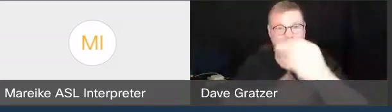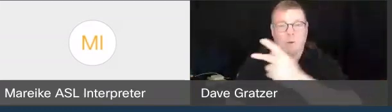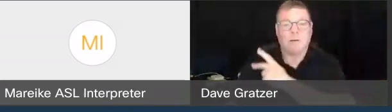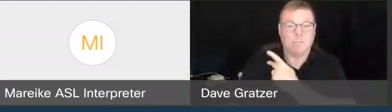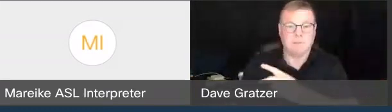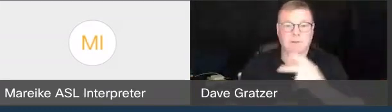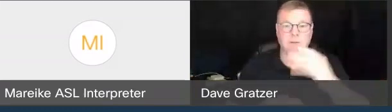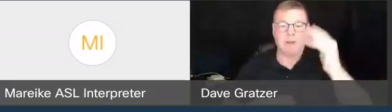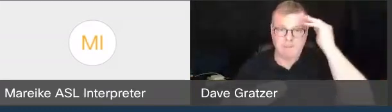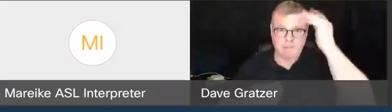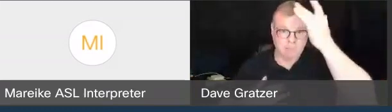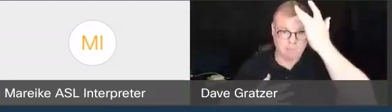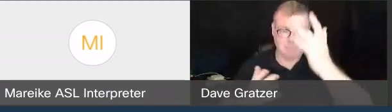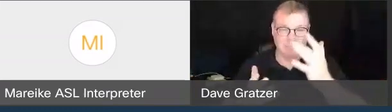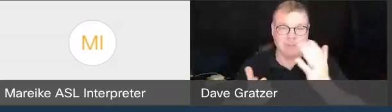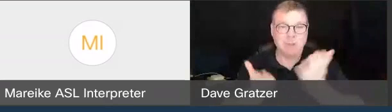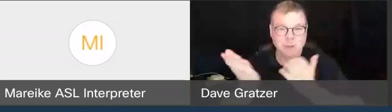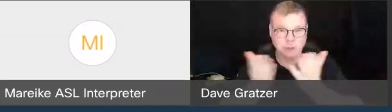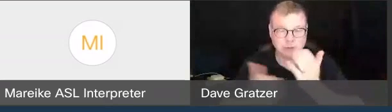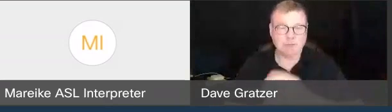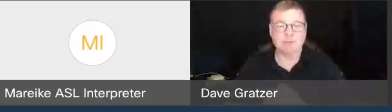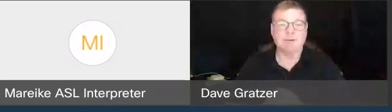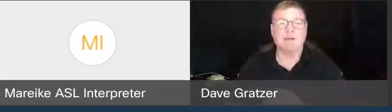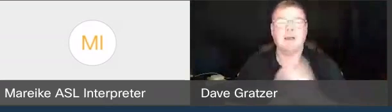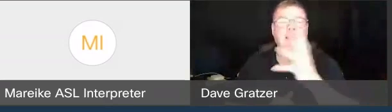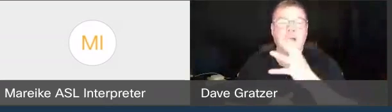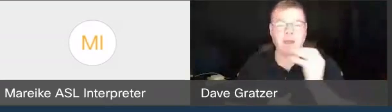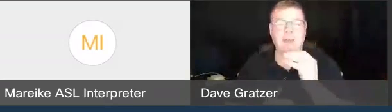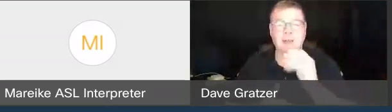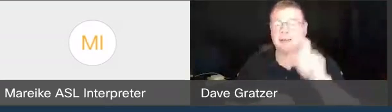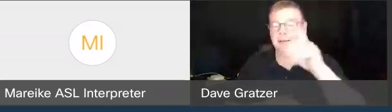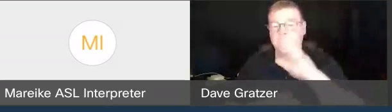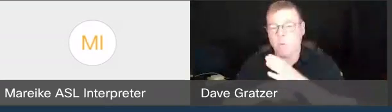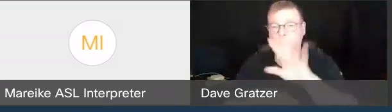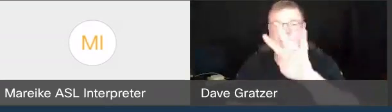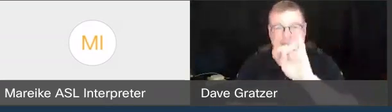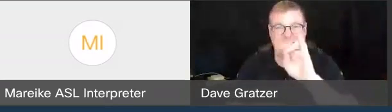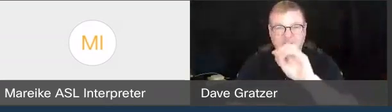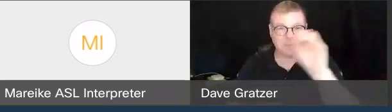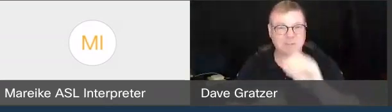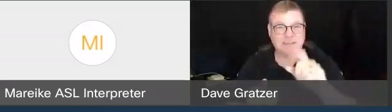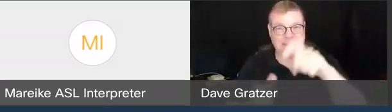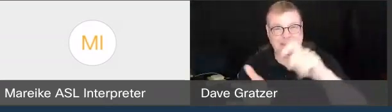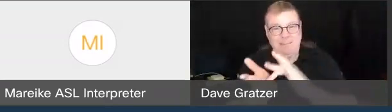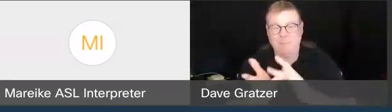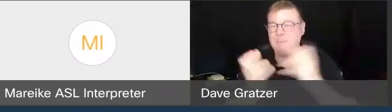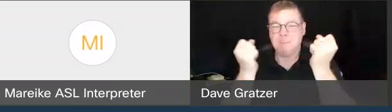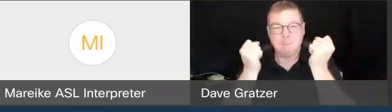and over 70% needed medication. So lots of needs among this justice involved